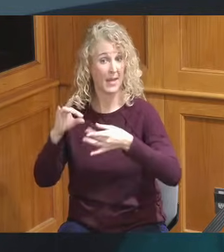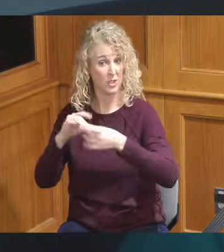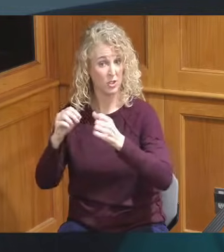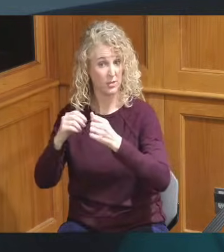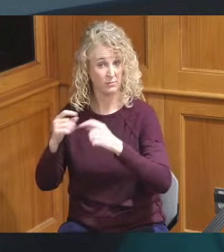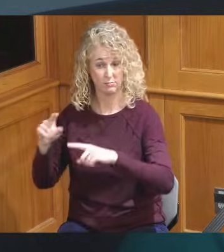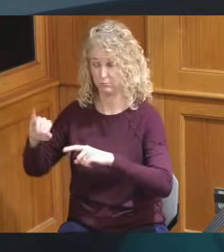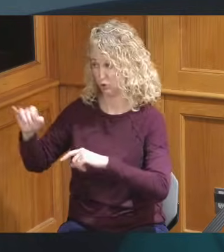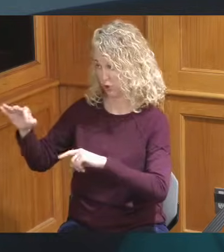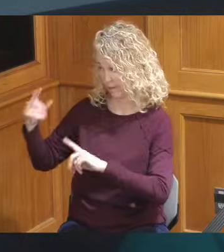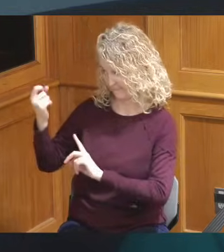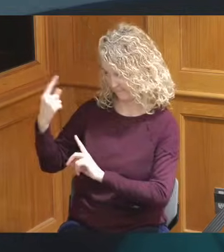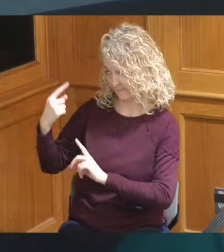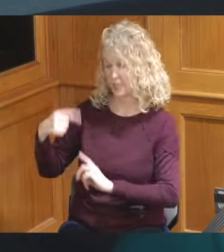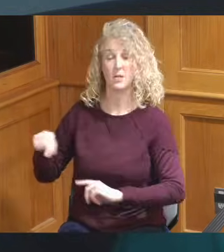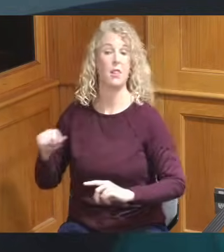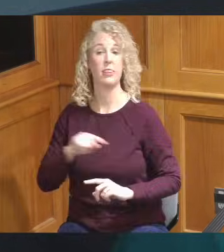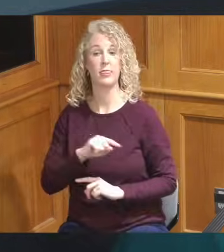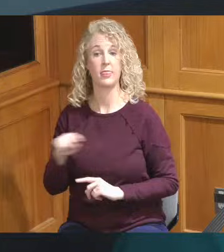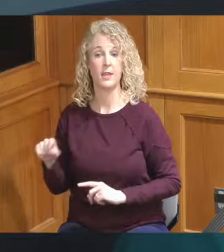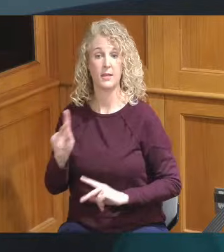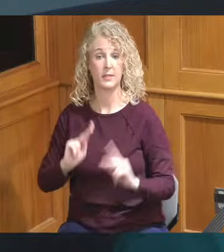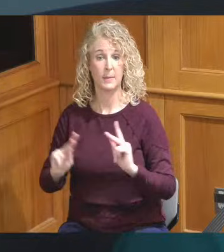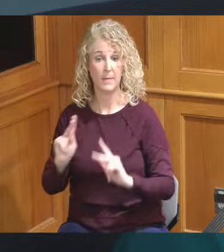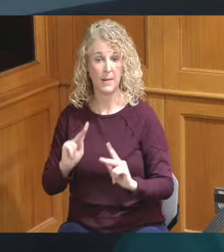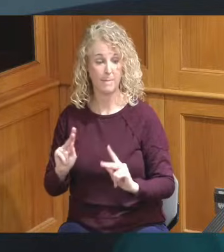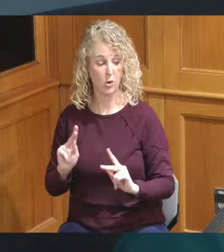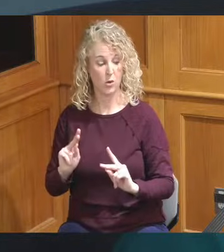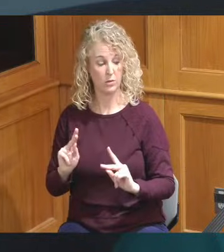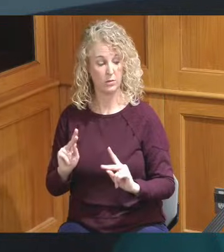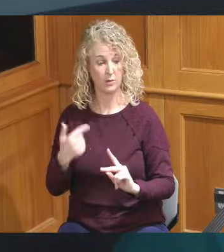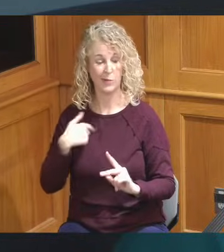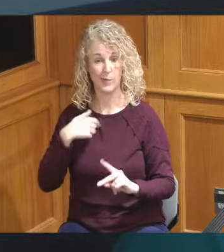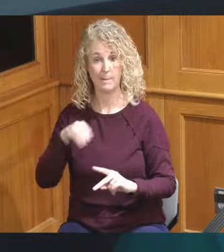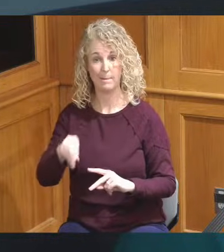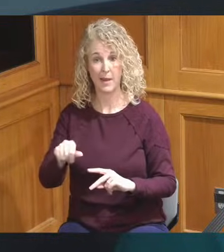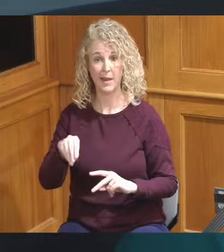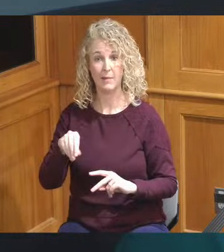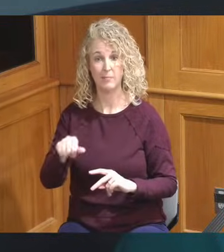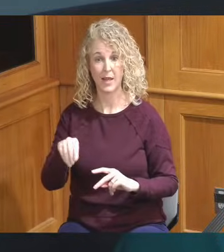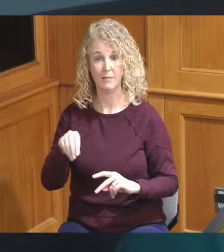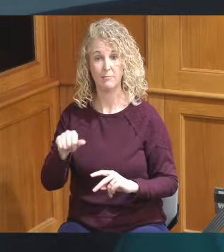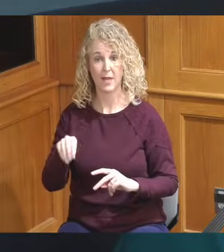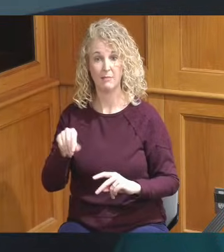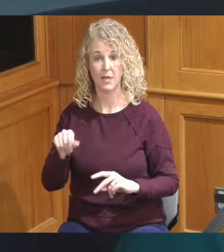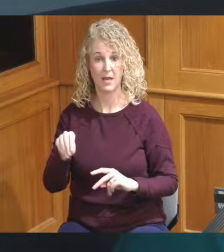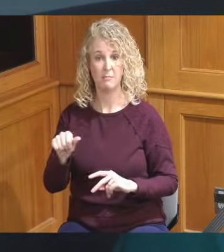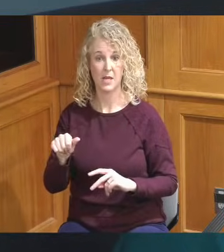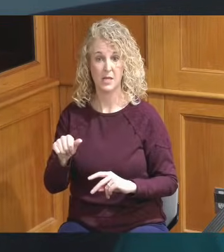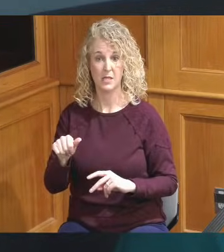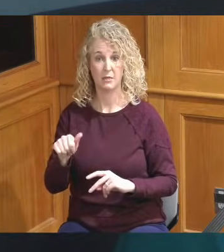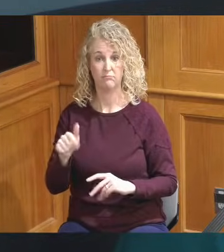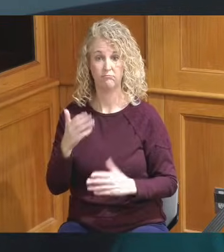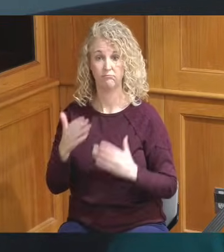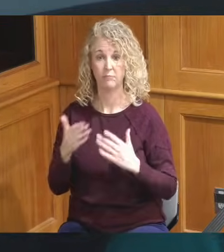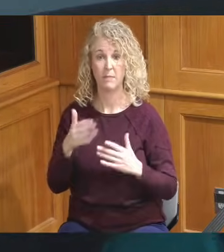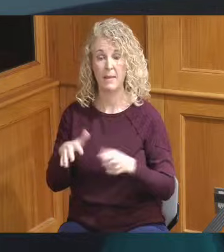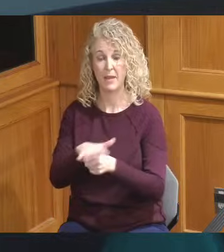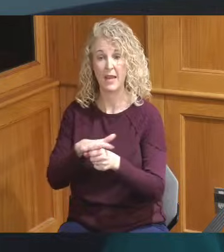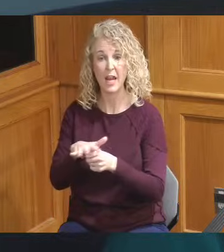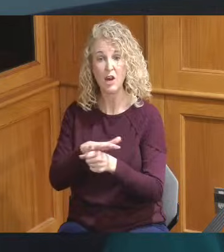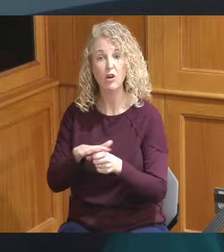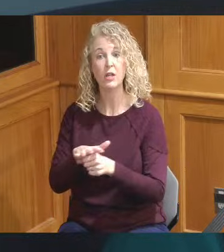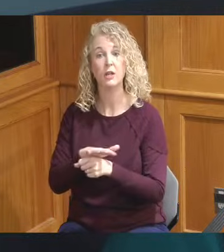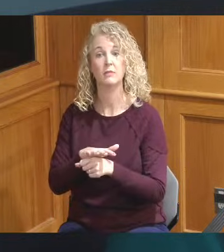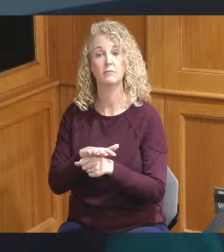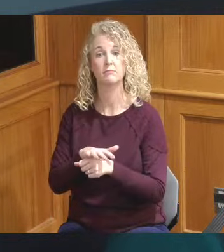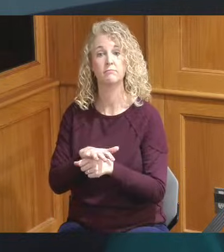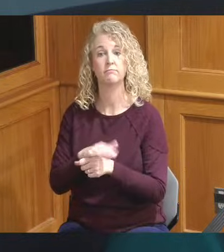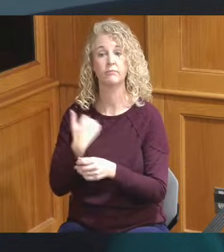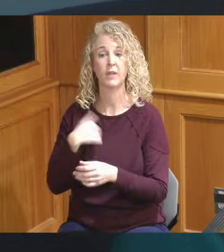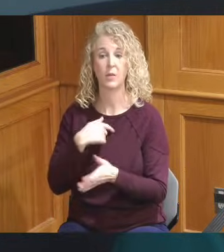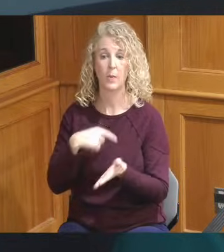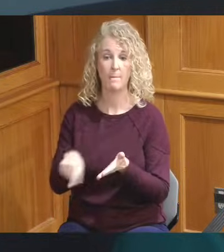that u these folks we are paying whether it's you know space that you know we're paying we've got